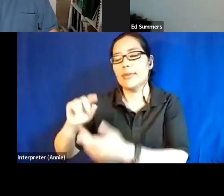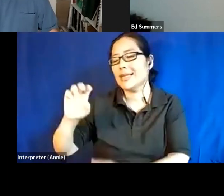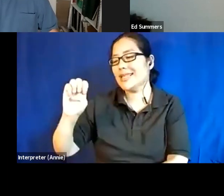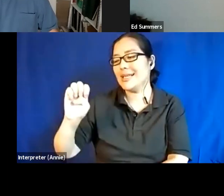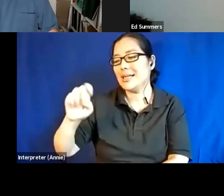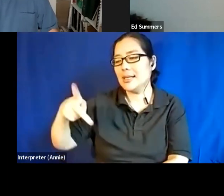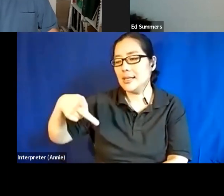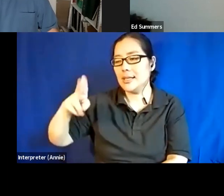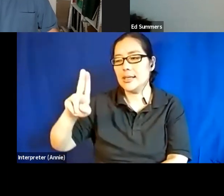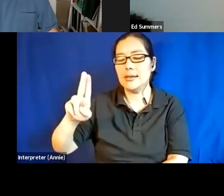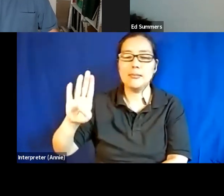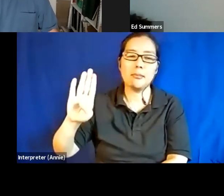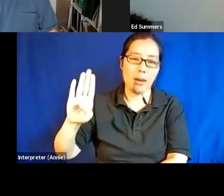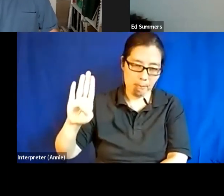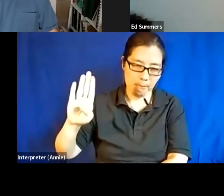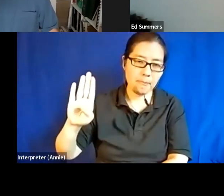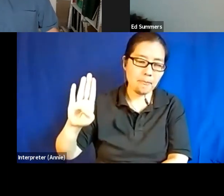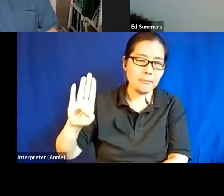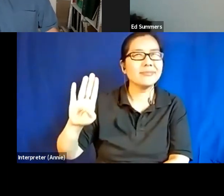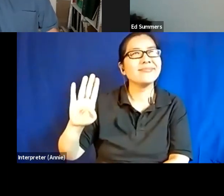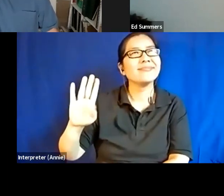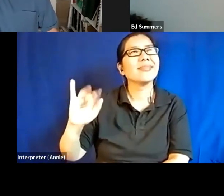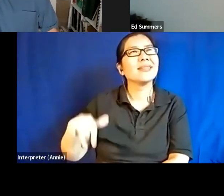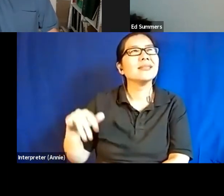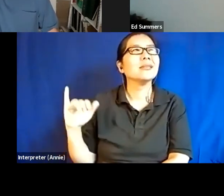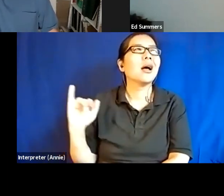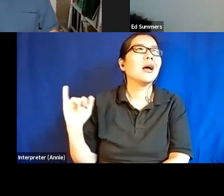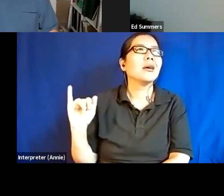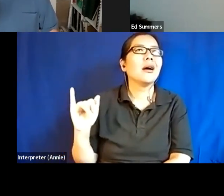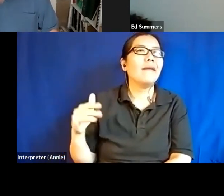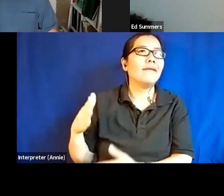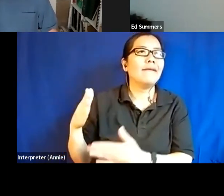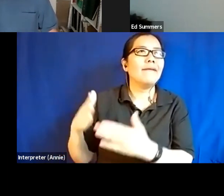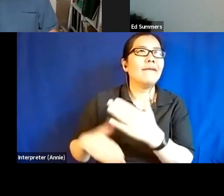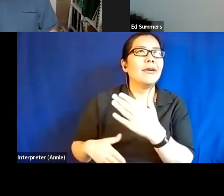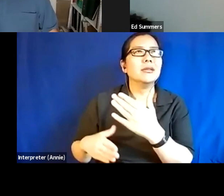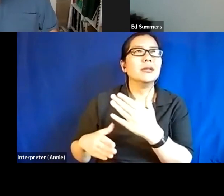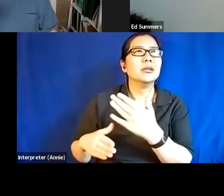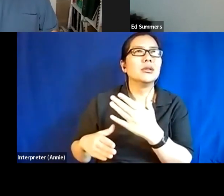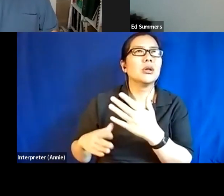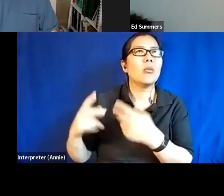which is kind of like a finished product of a rendering of a book.